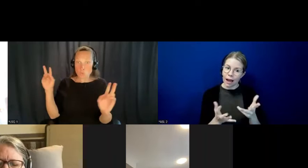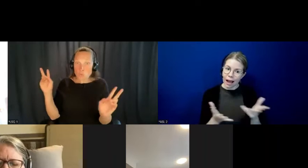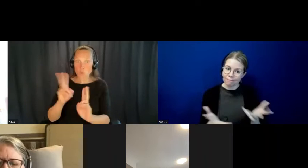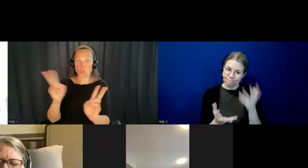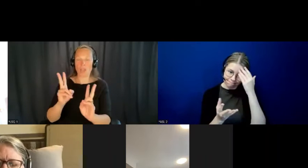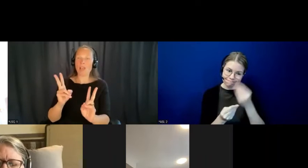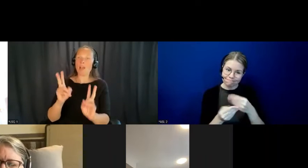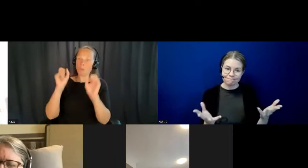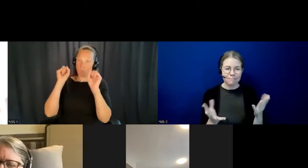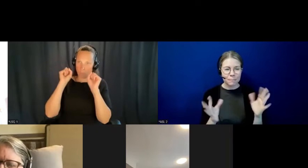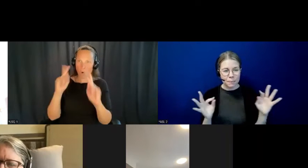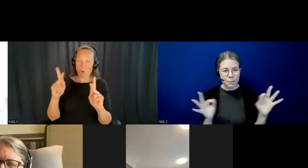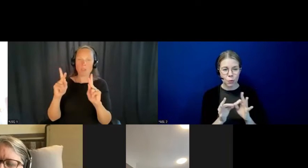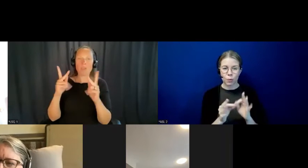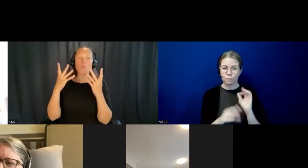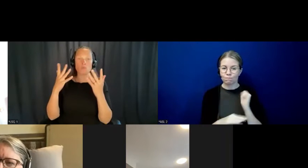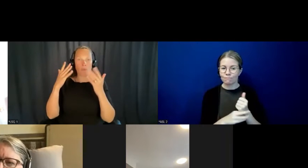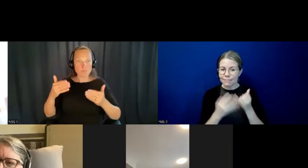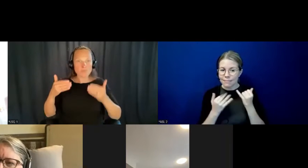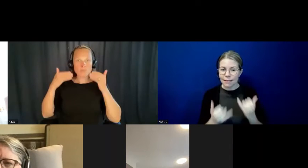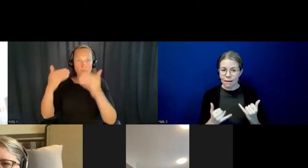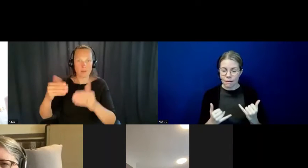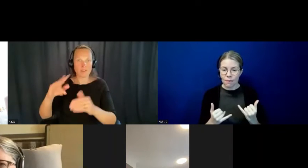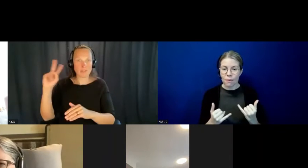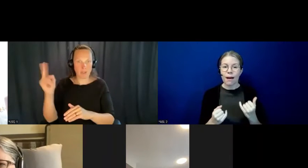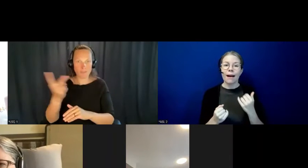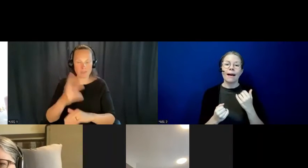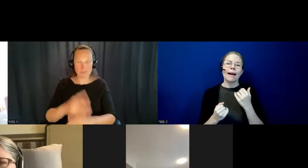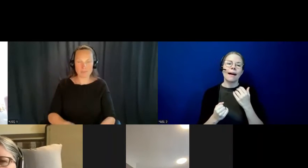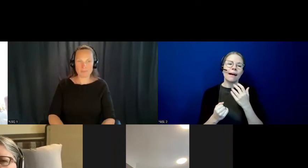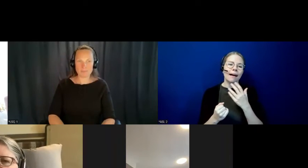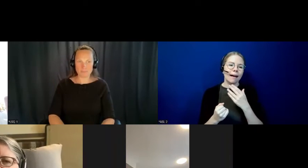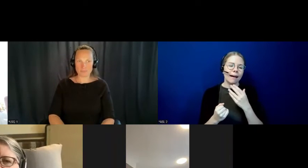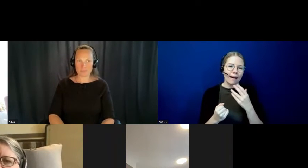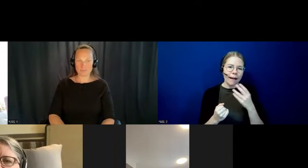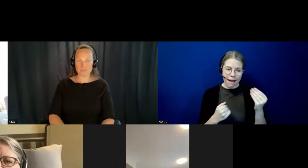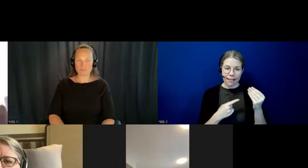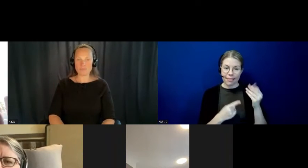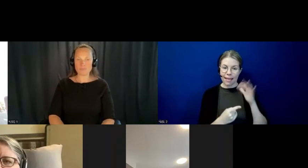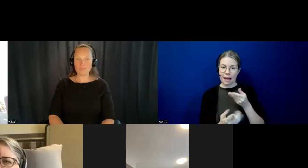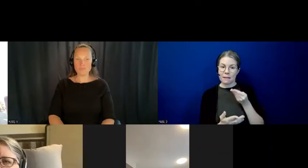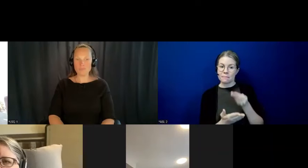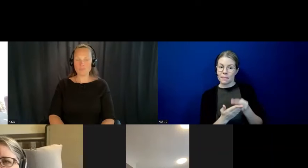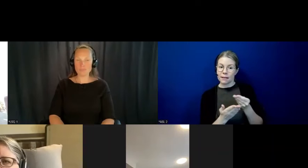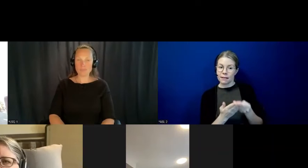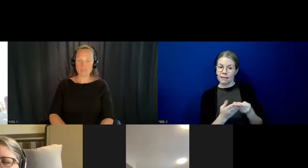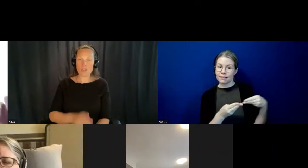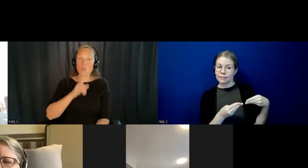NOT JUST IN PEOPLE'S LIVES, WHICH IS EXTREMELY IMPORTANT, BUT ALSO IN BENEFITING OTHERS